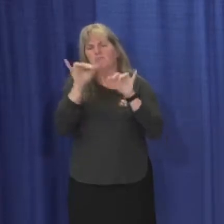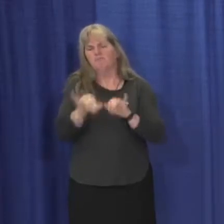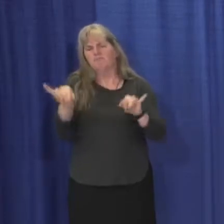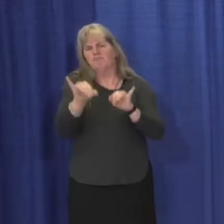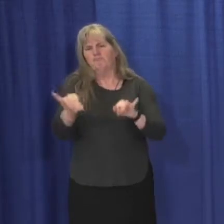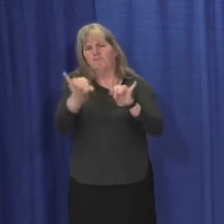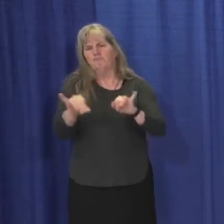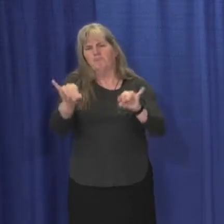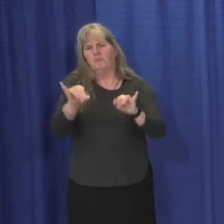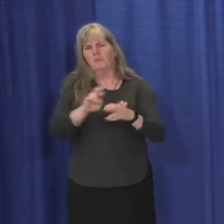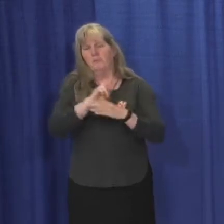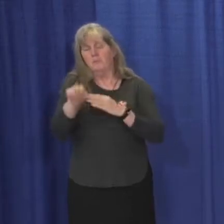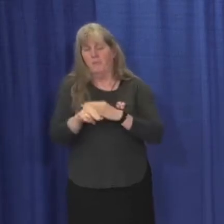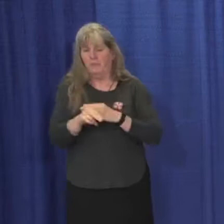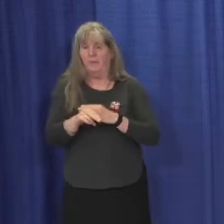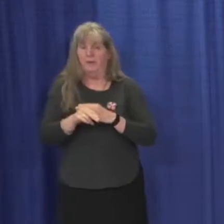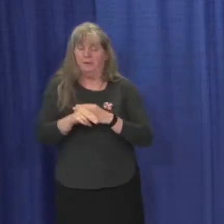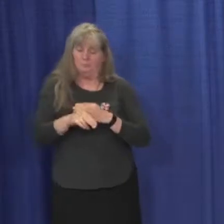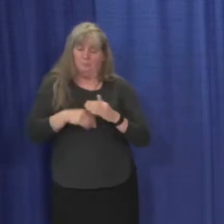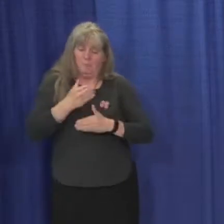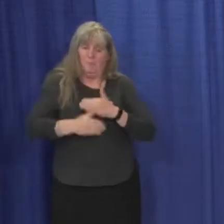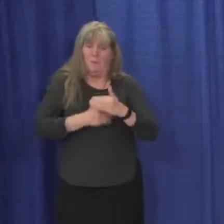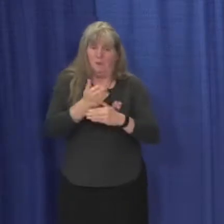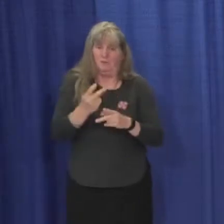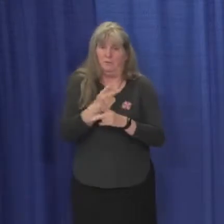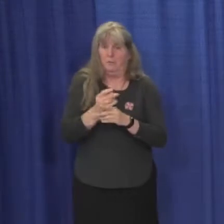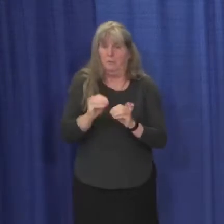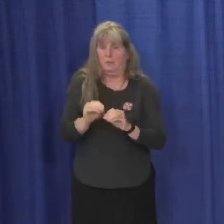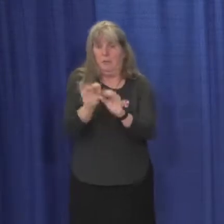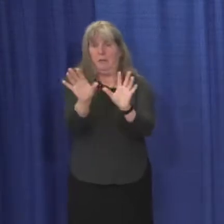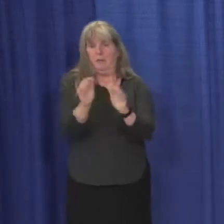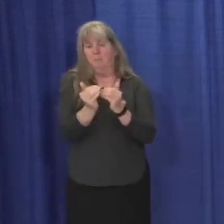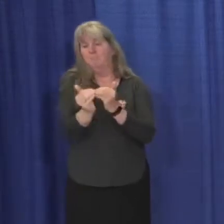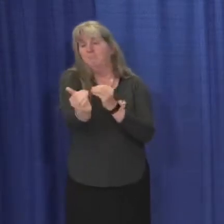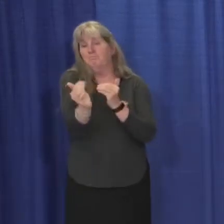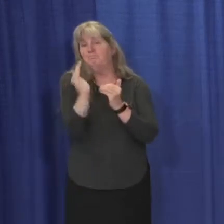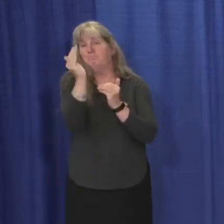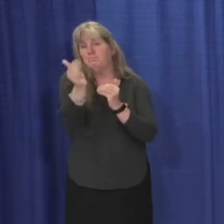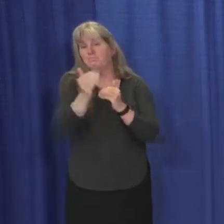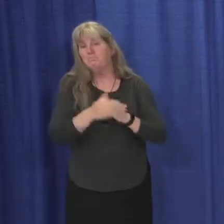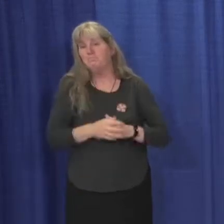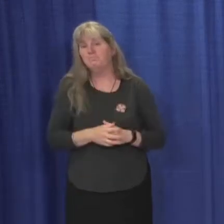processes. And this is a work in progress and I believe there will be more